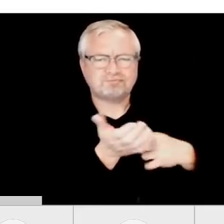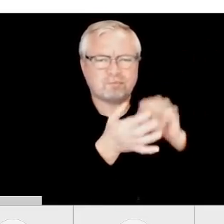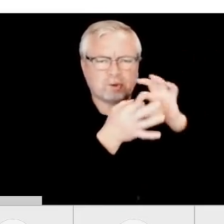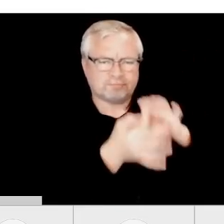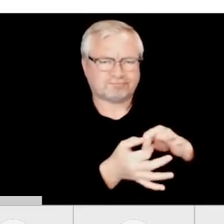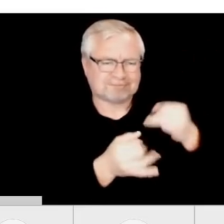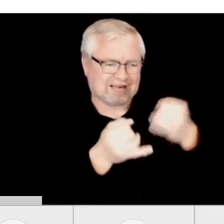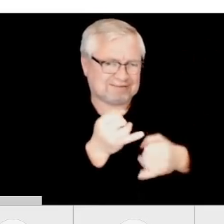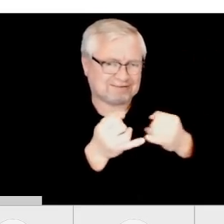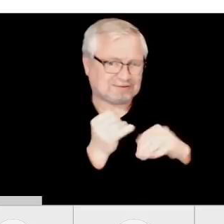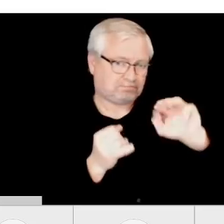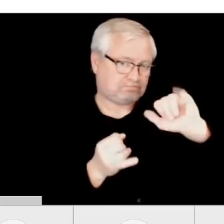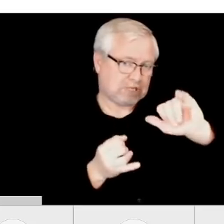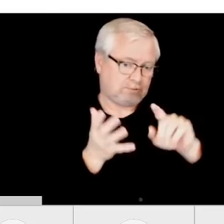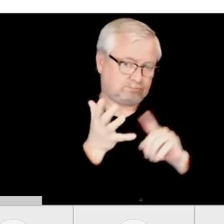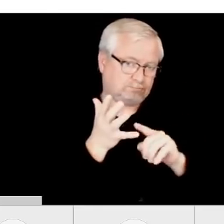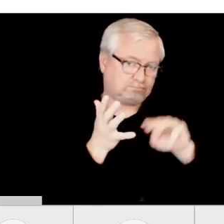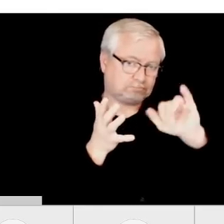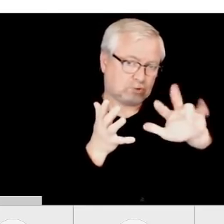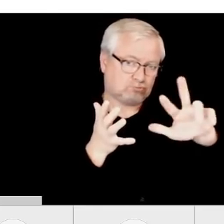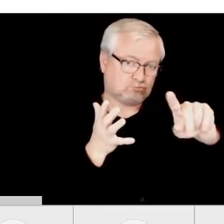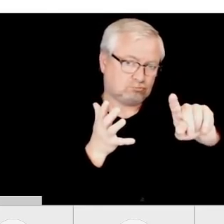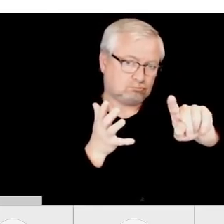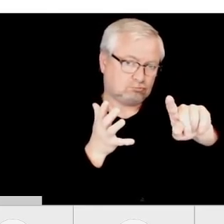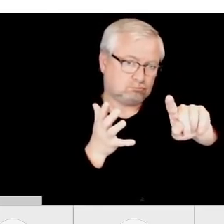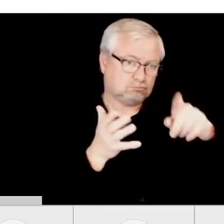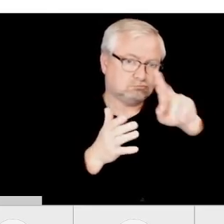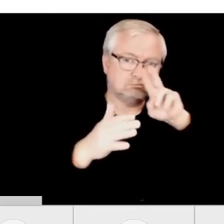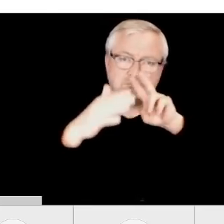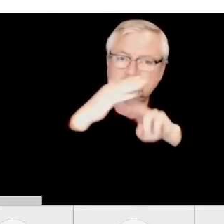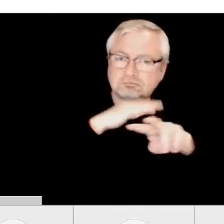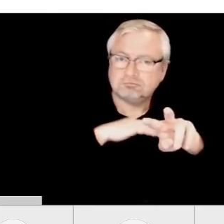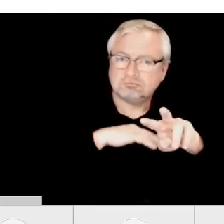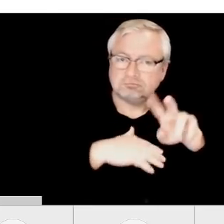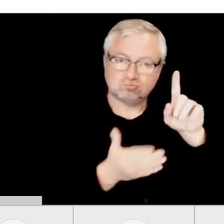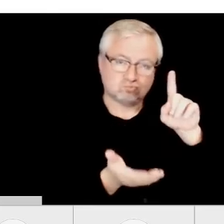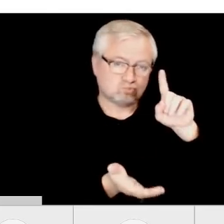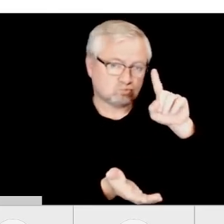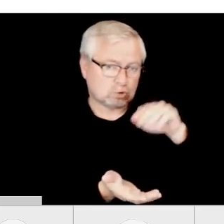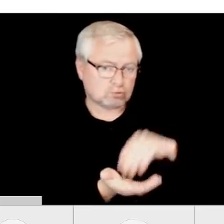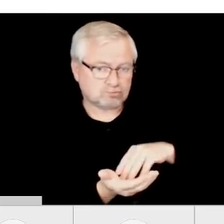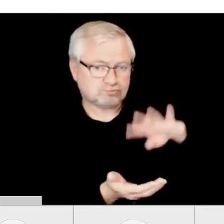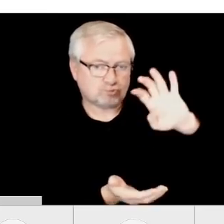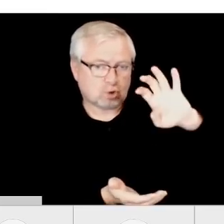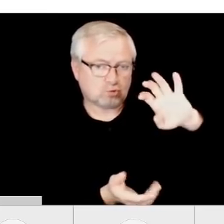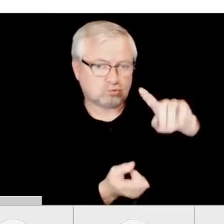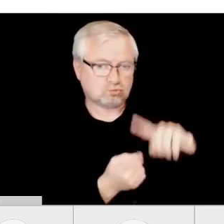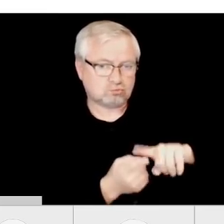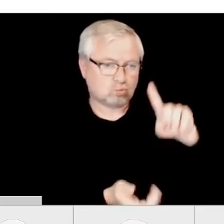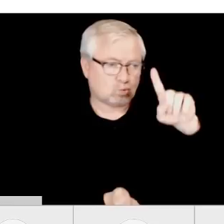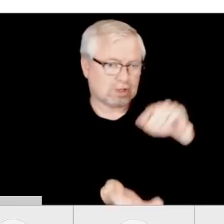The presentation currently predicts a range of 1400 to 1700 deaths by the end of May in Minnesota.